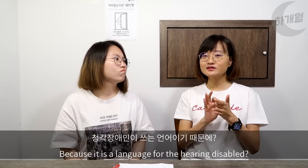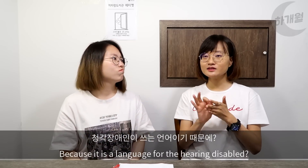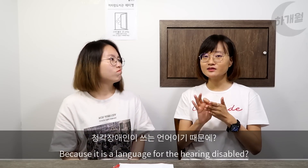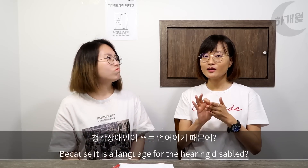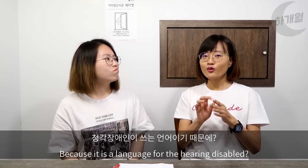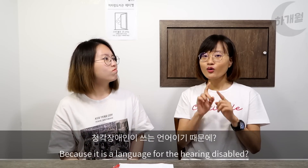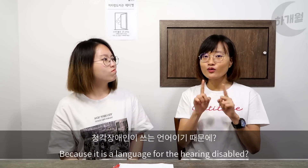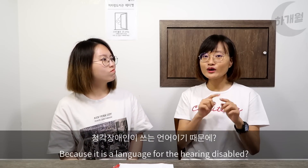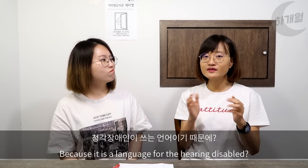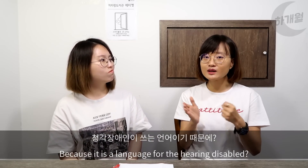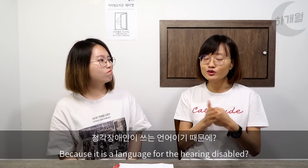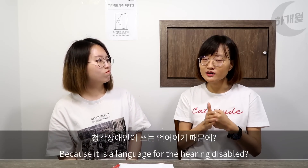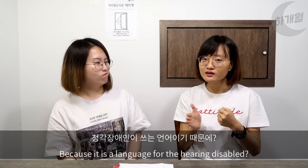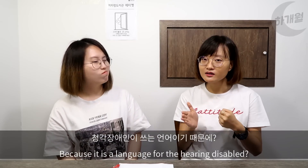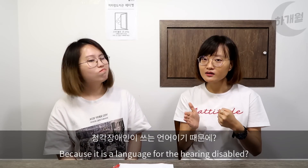Because it is a language for the hearing disabled?